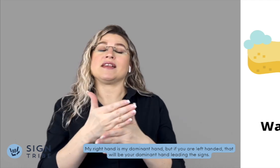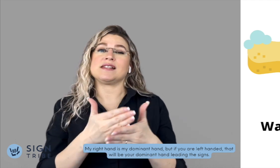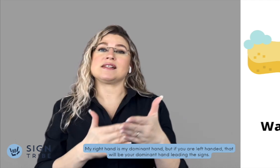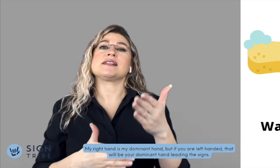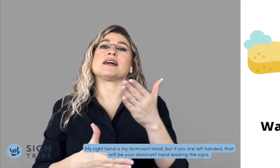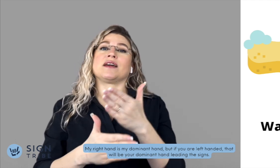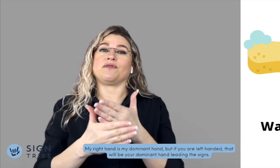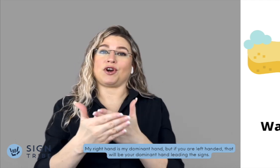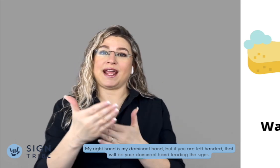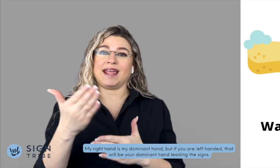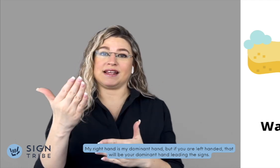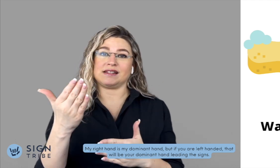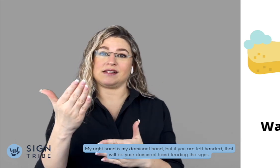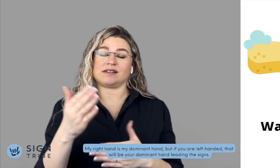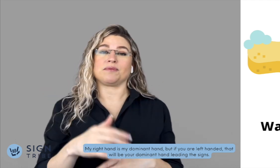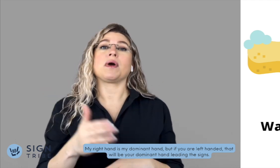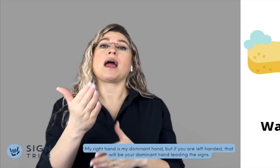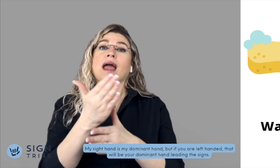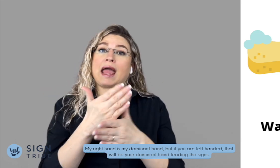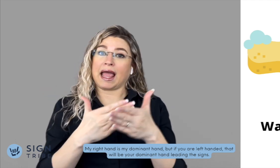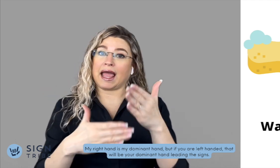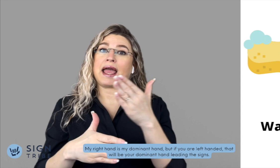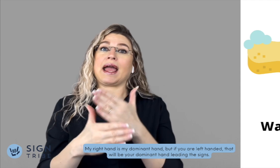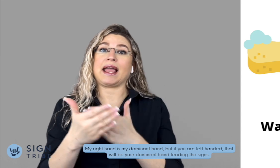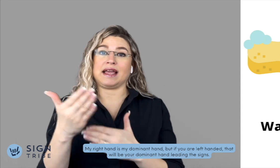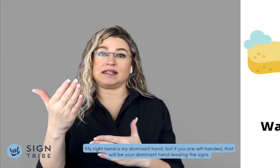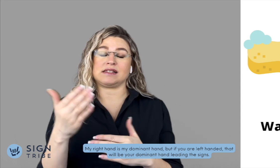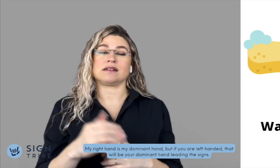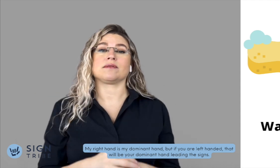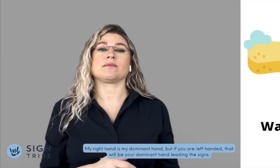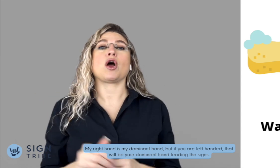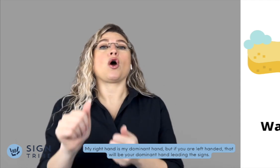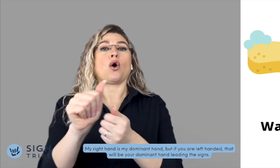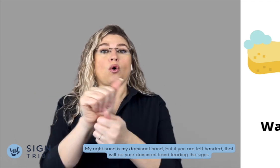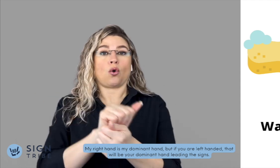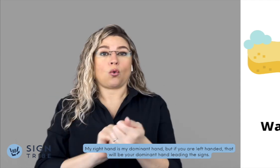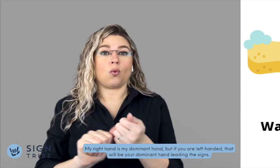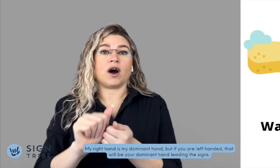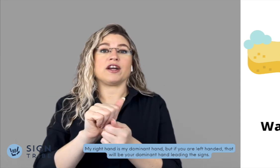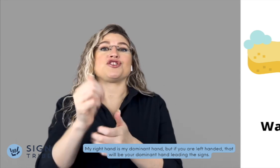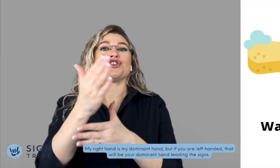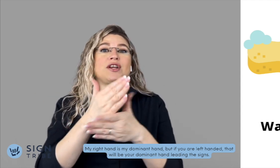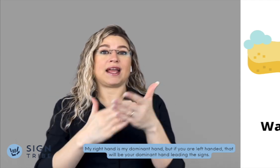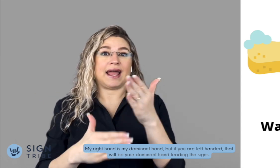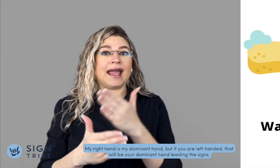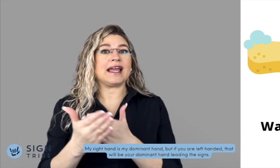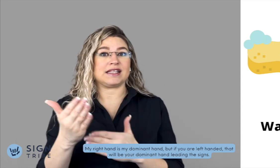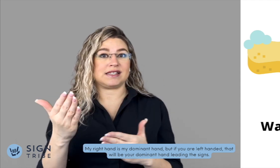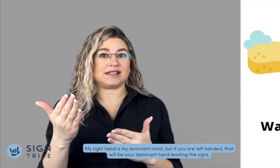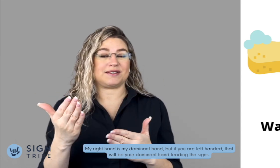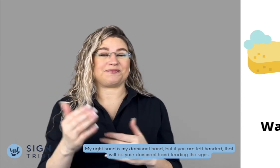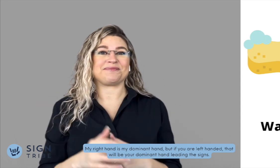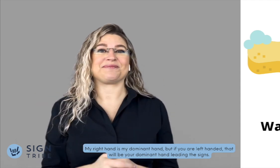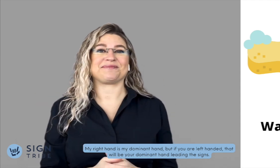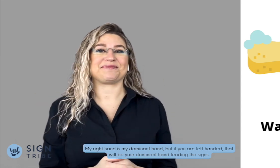This is a sign for hands. Hands. Wash hands.